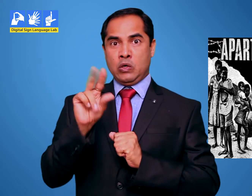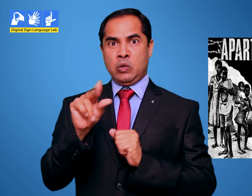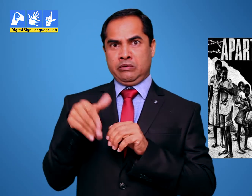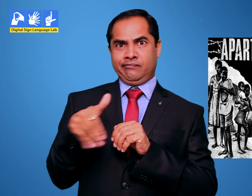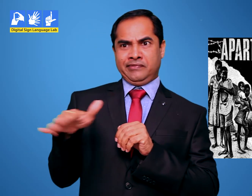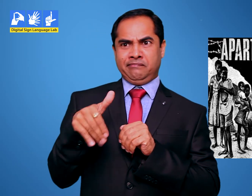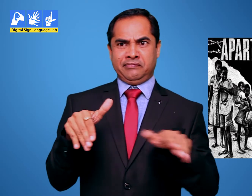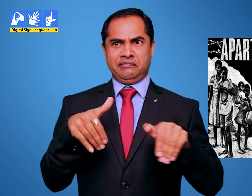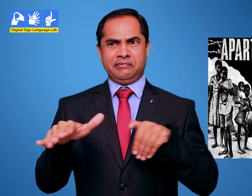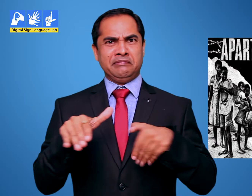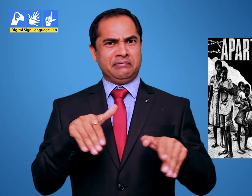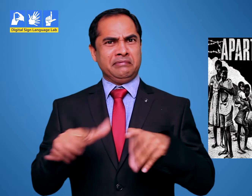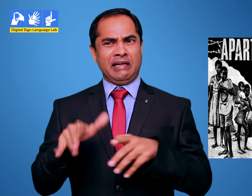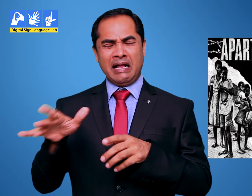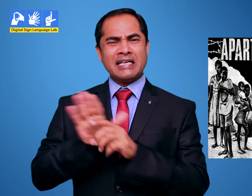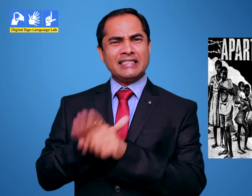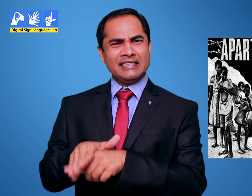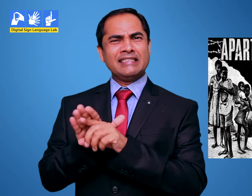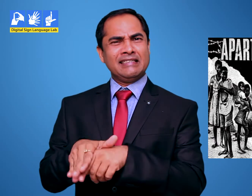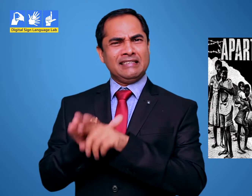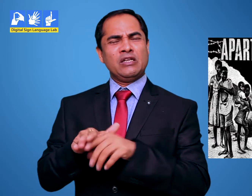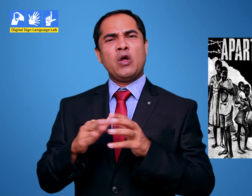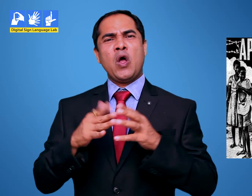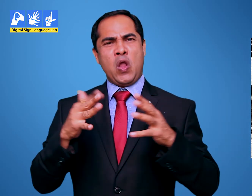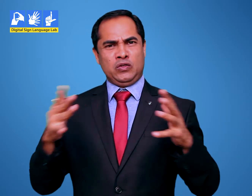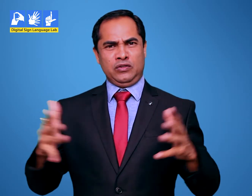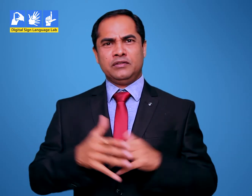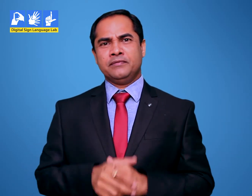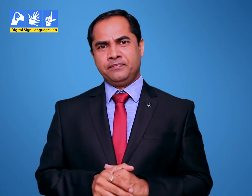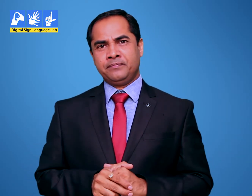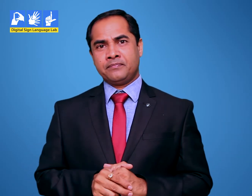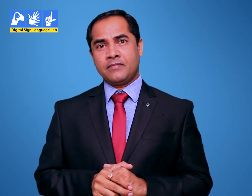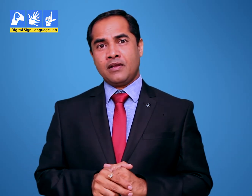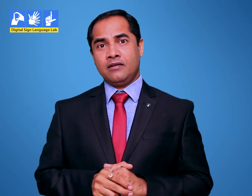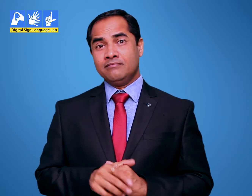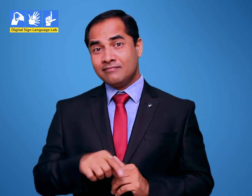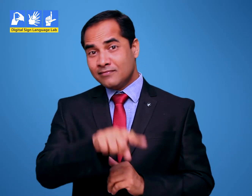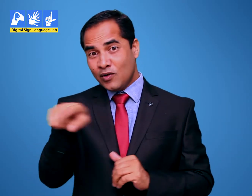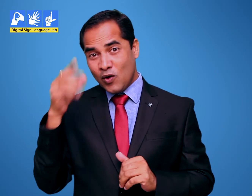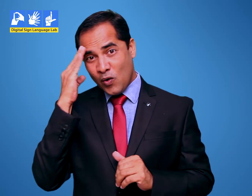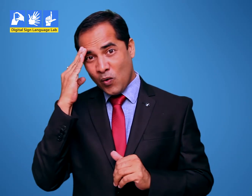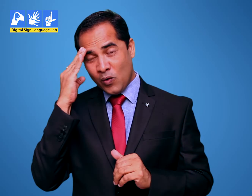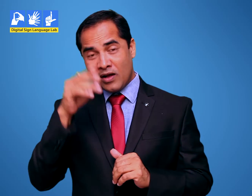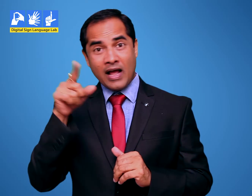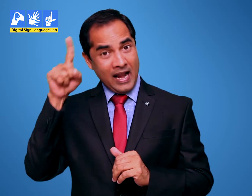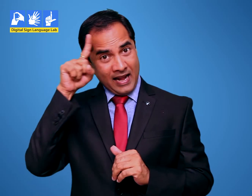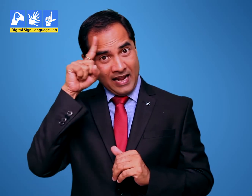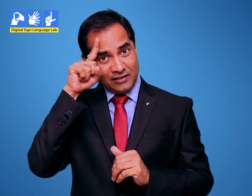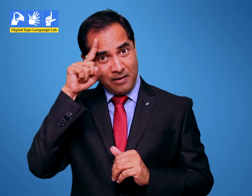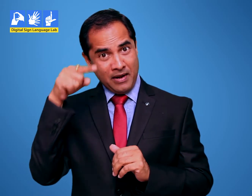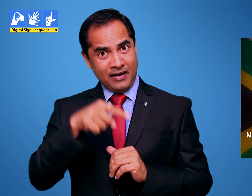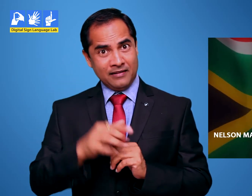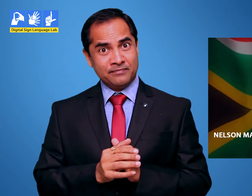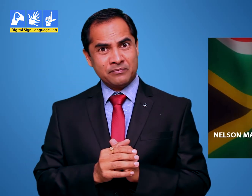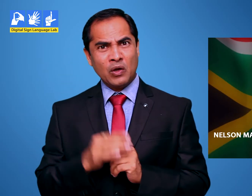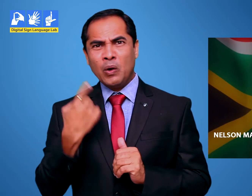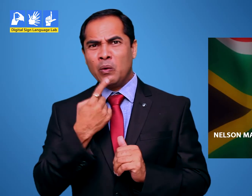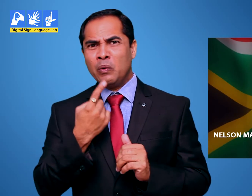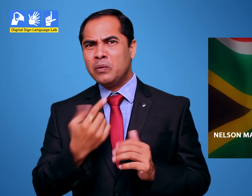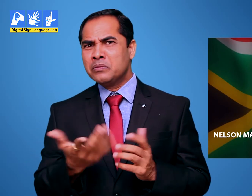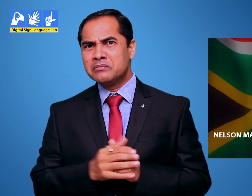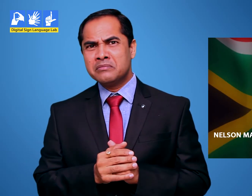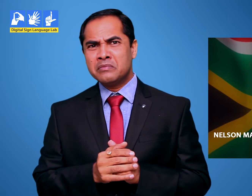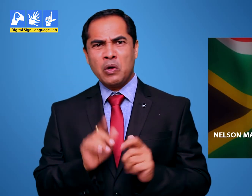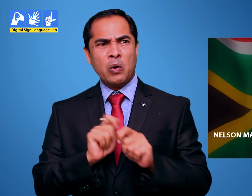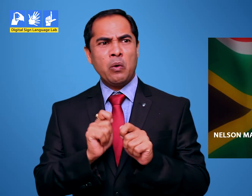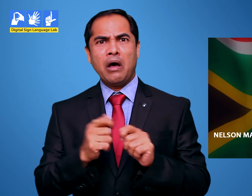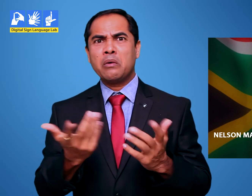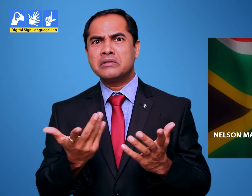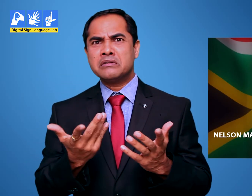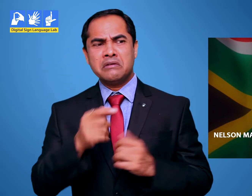not permitted. Have you heard of Nelson Mandela? Do you know anything about his work?